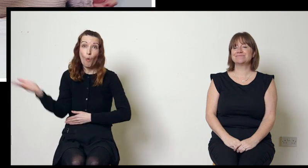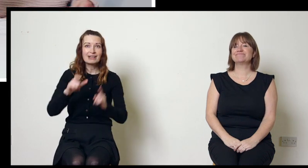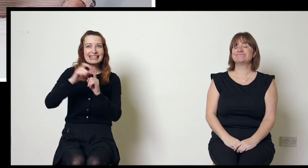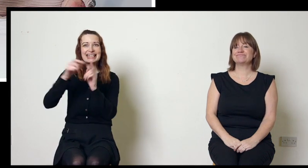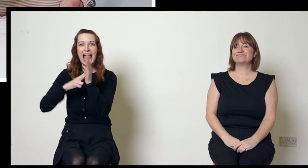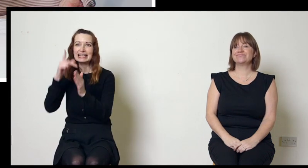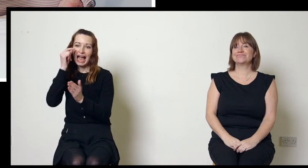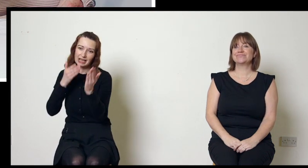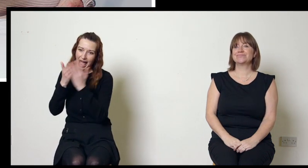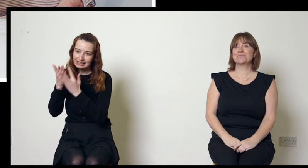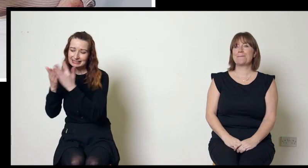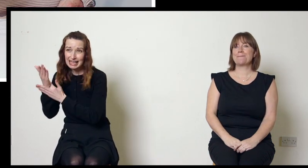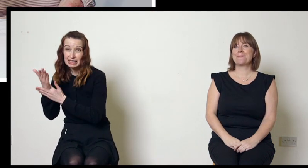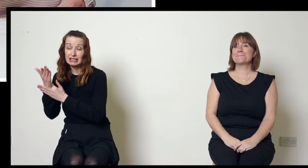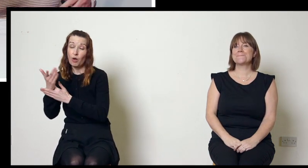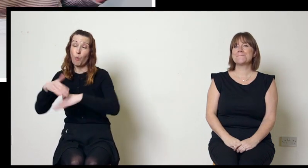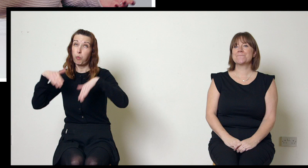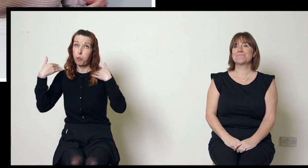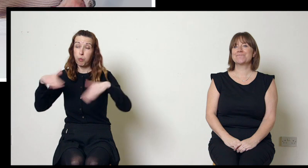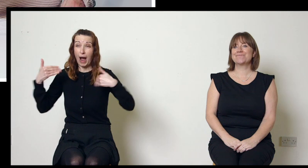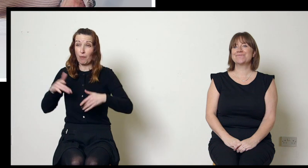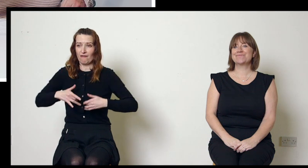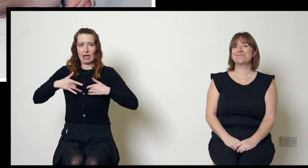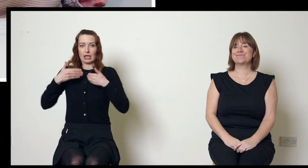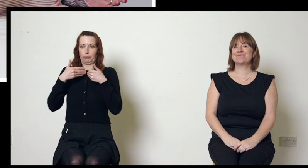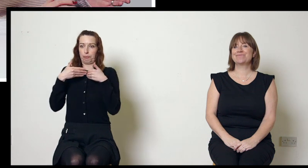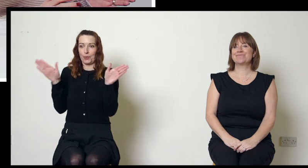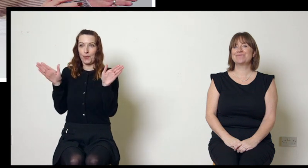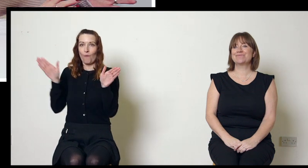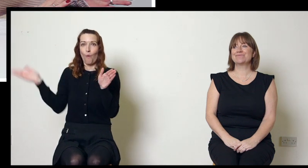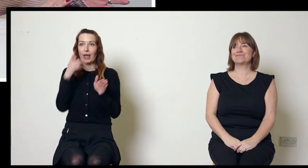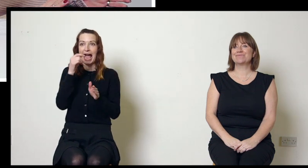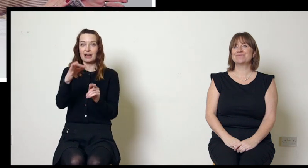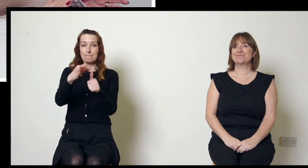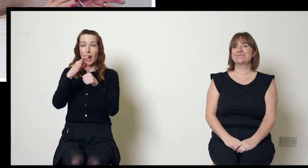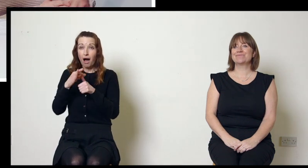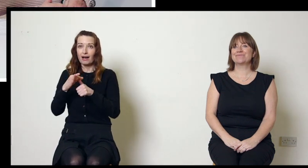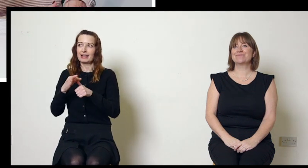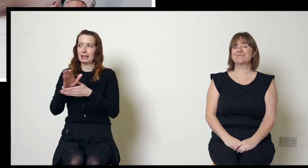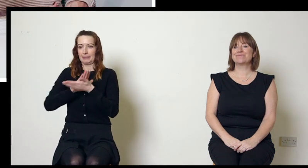disabled, neurodivergent community, it opens it up to everyone else. And you know, people actually quite like it.